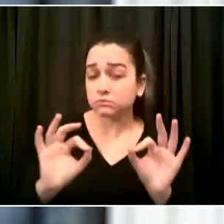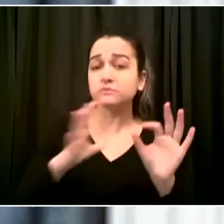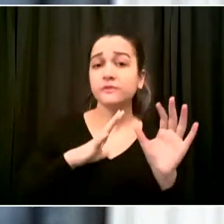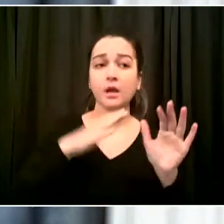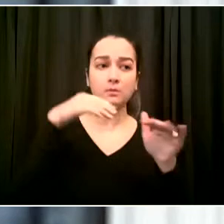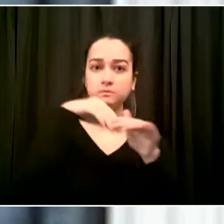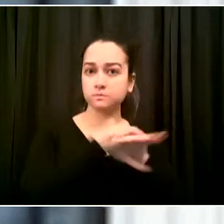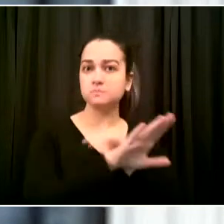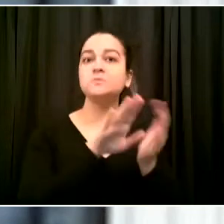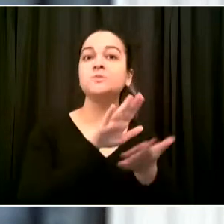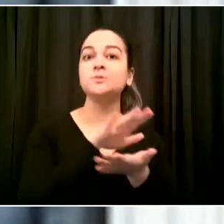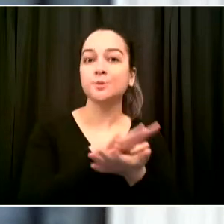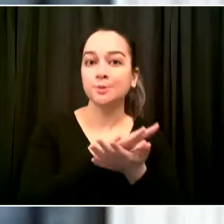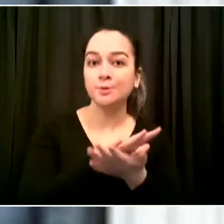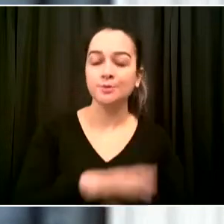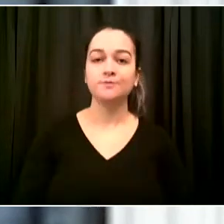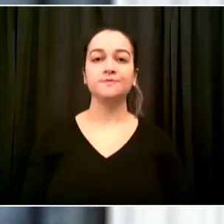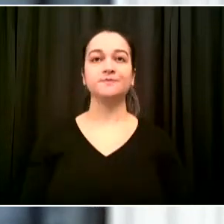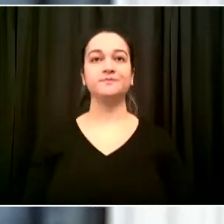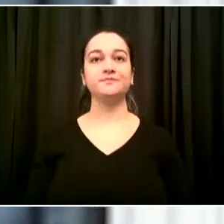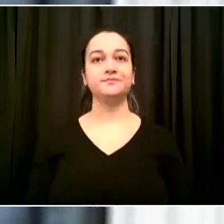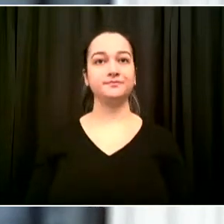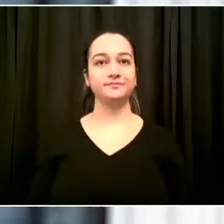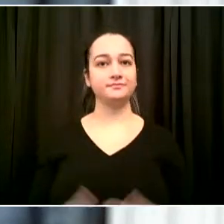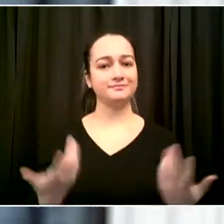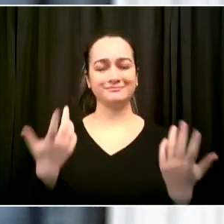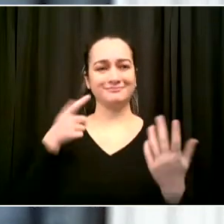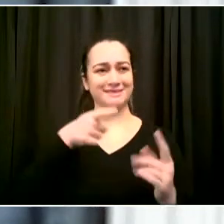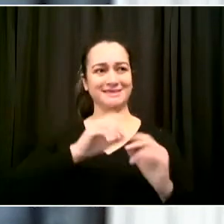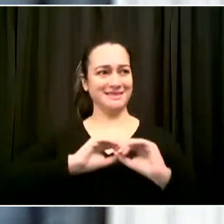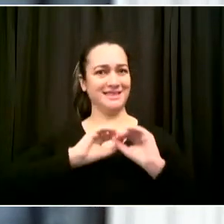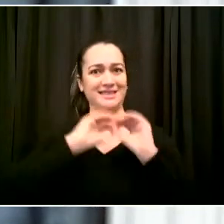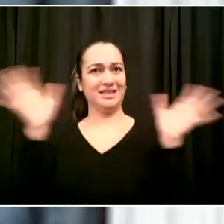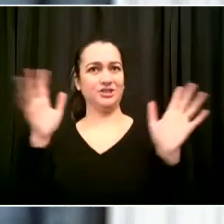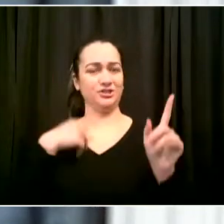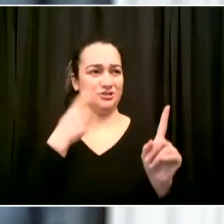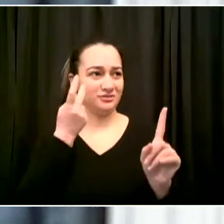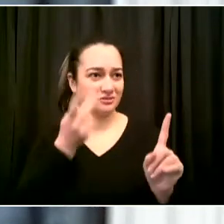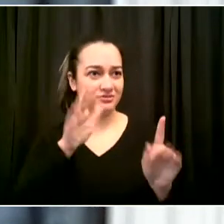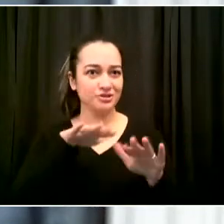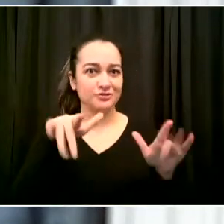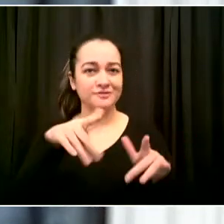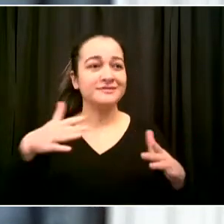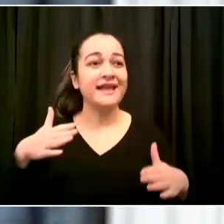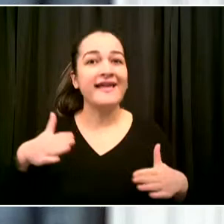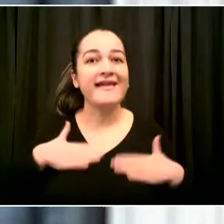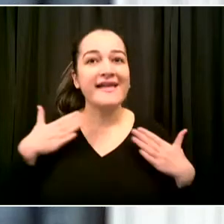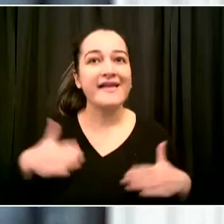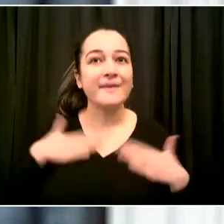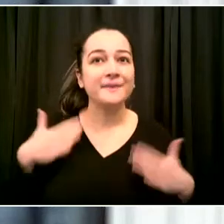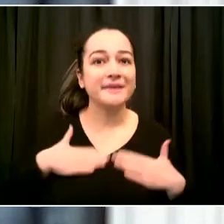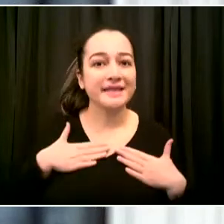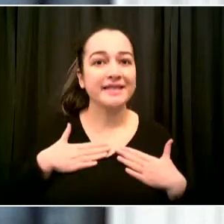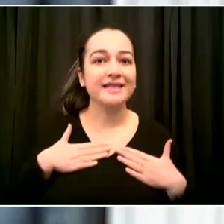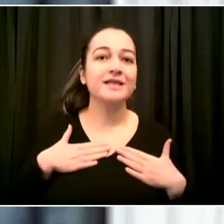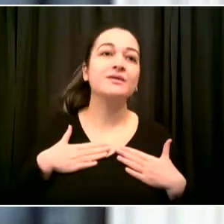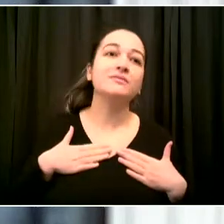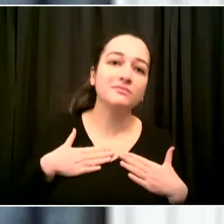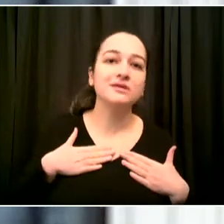PRINCIPAL. II WTAAS EXCICITING TO WELCOME OUR MIDDLE SCHOOL STUDENTS BACK TO THE CCSLASSOROM M TODAY. WHEN WE GET LEADERS OF TOMORROW MIDDDD LE SCHOOL IN THE